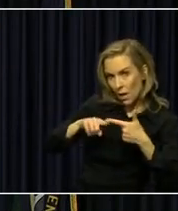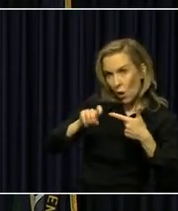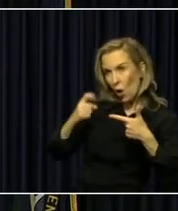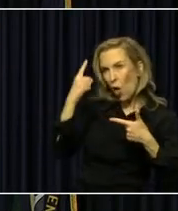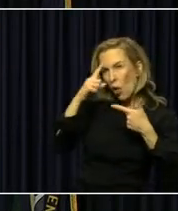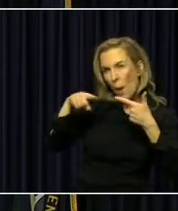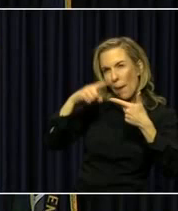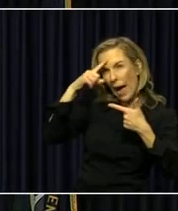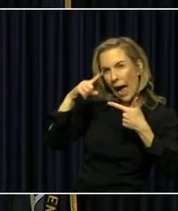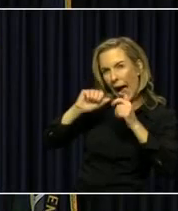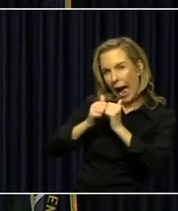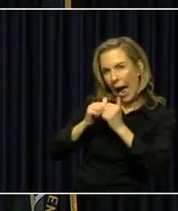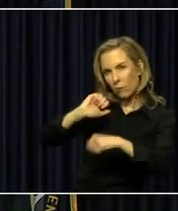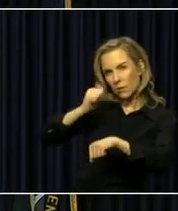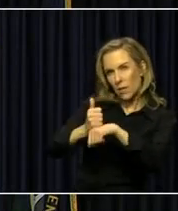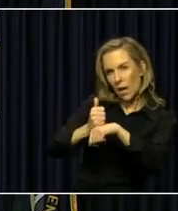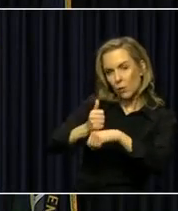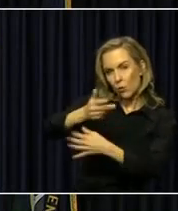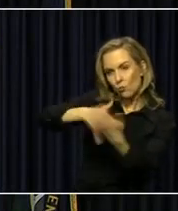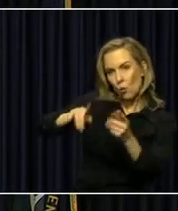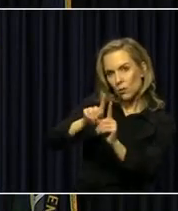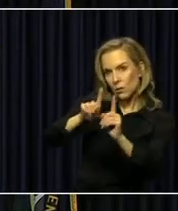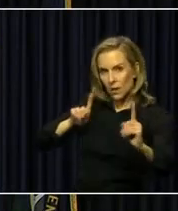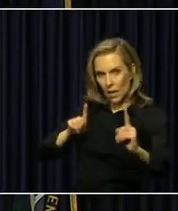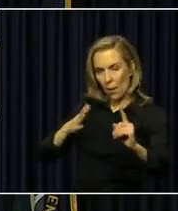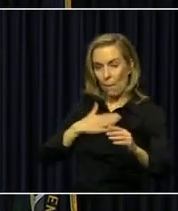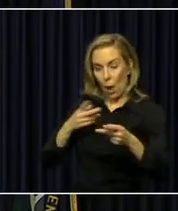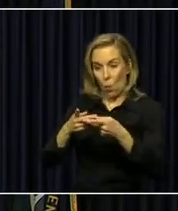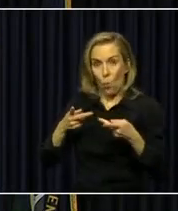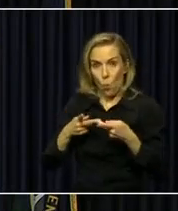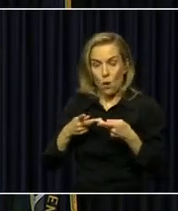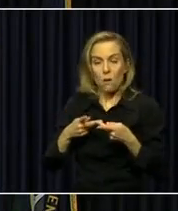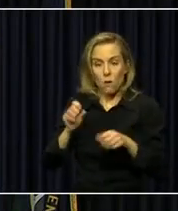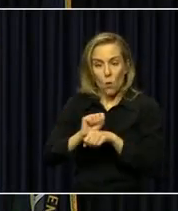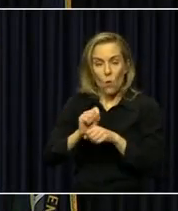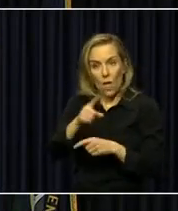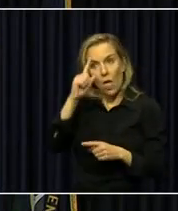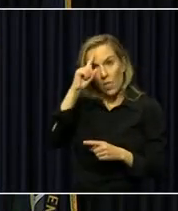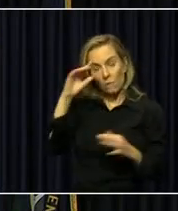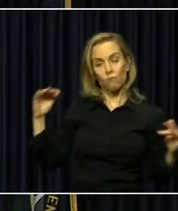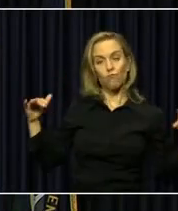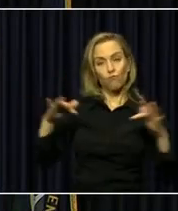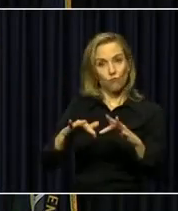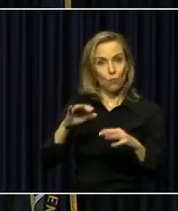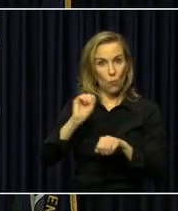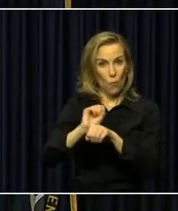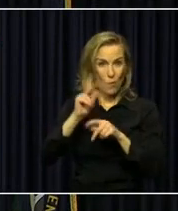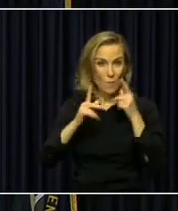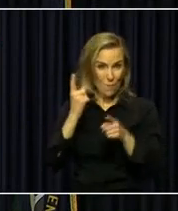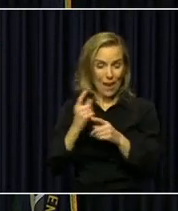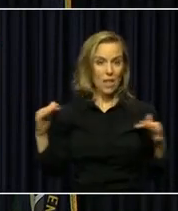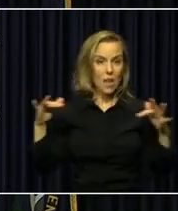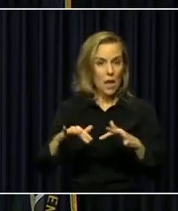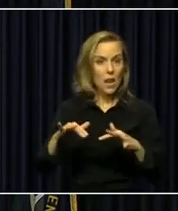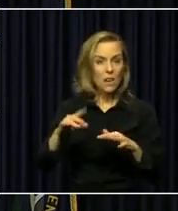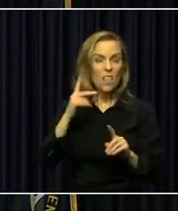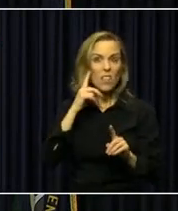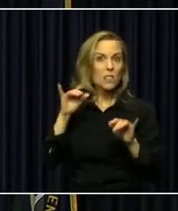BUT JUST WANTED TO TALK THROUGH THIS ONCE AGAIN, AND WE'LL BE ABLE TO AGAIN TRY TO PROVIDE